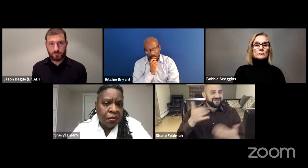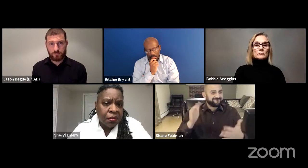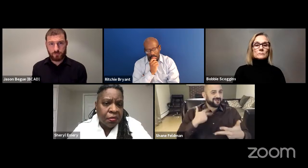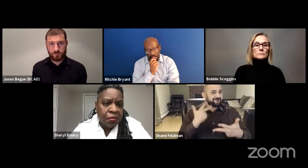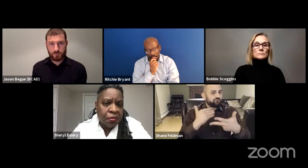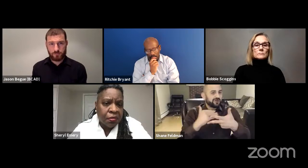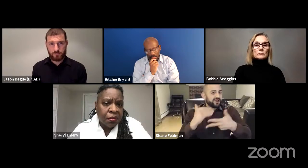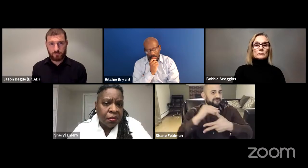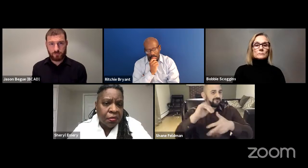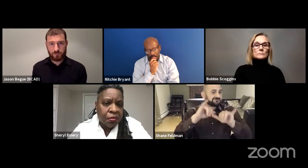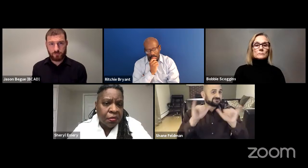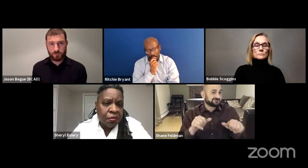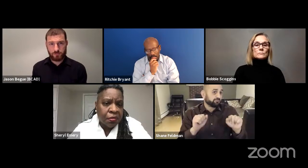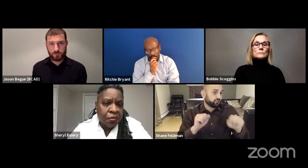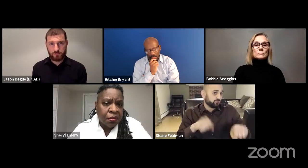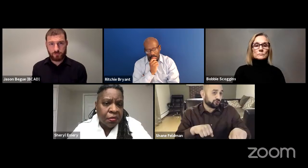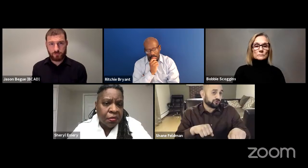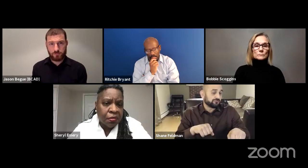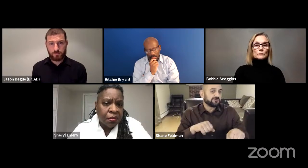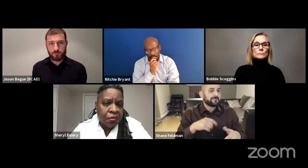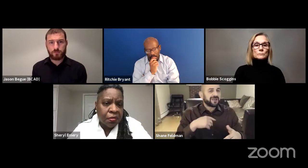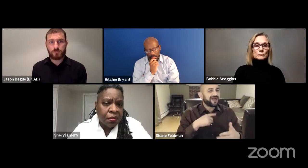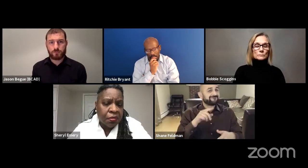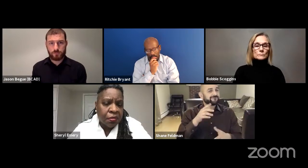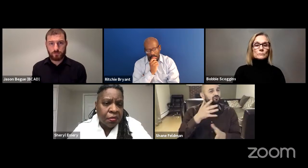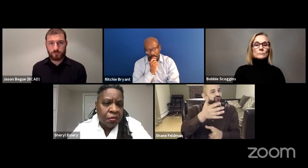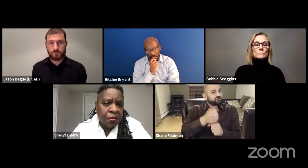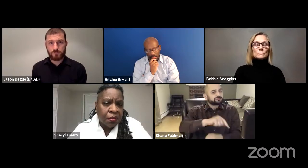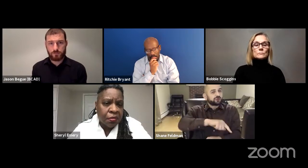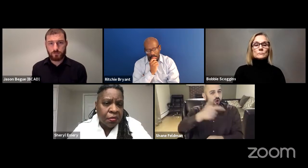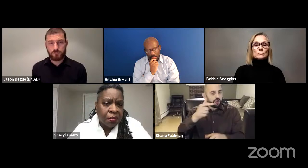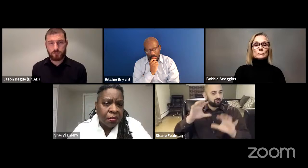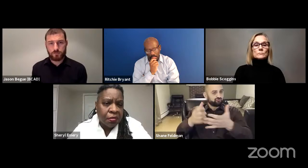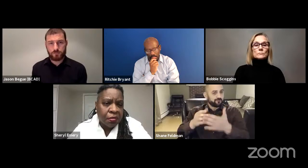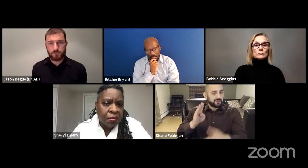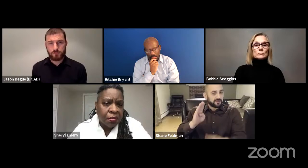the rating and the training of those evaluators. And you could do that on a leveled system.